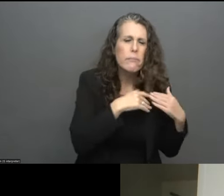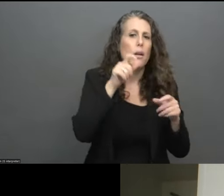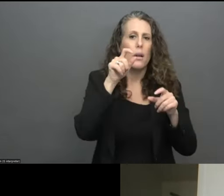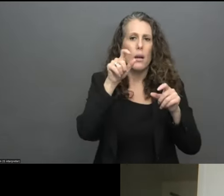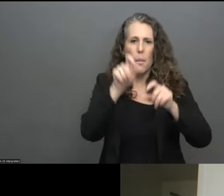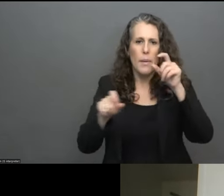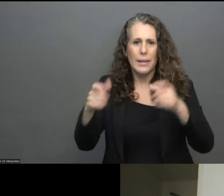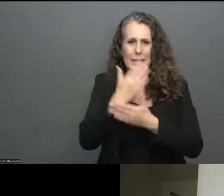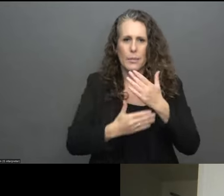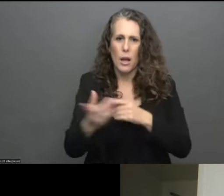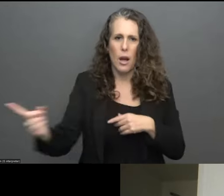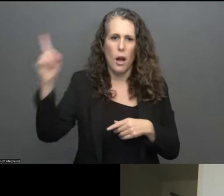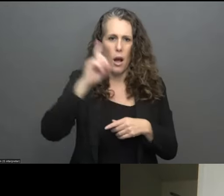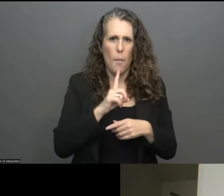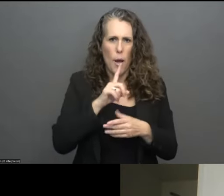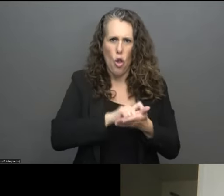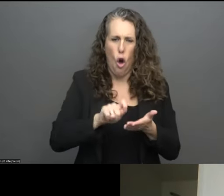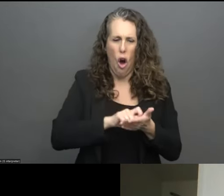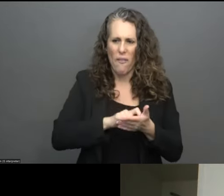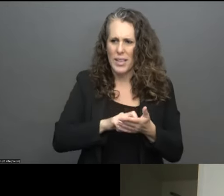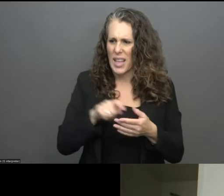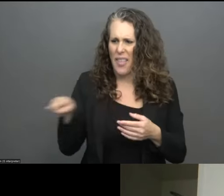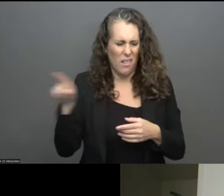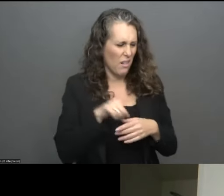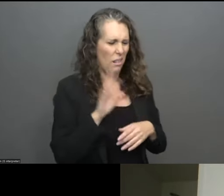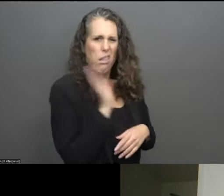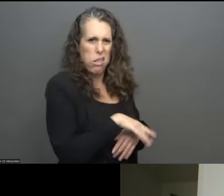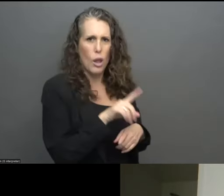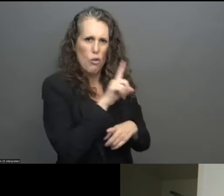office, and being disrespected I am because we've been able to build this culture and